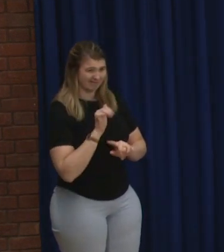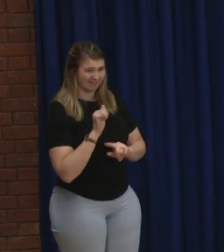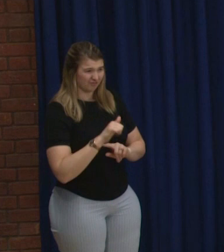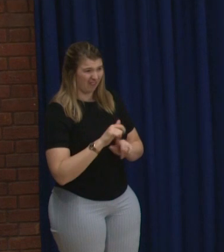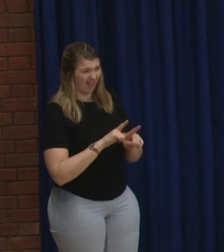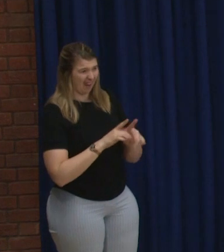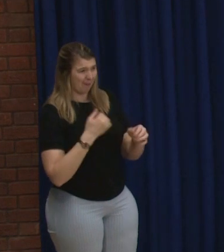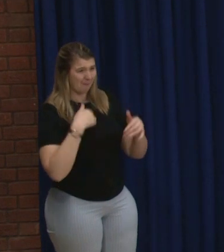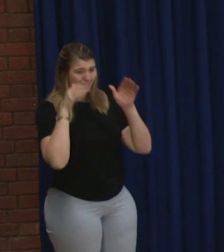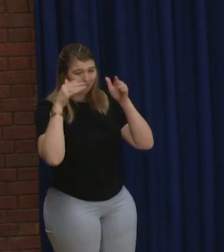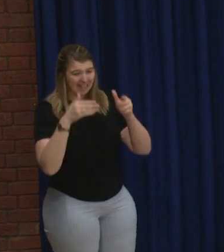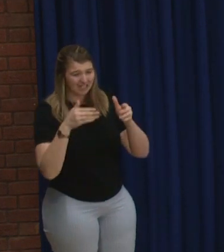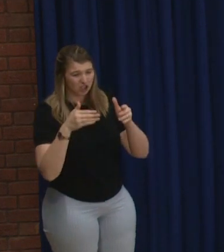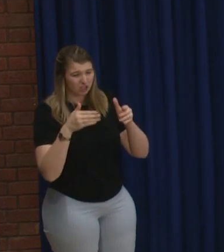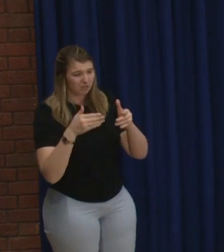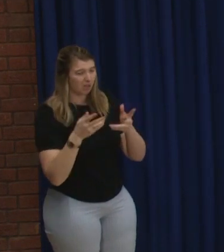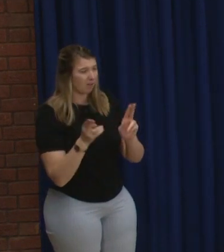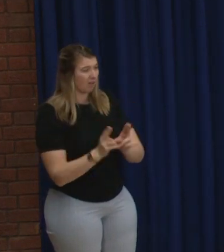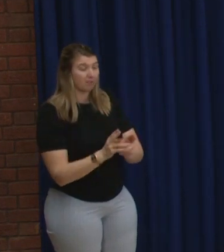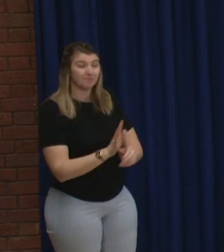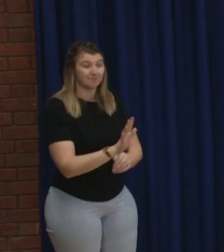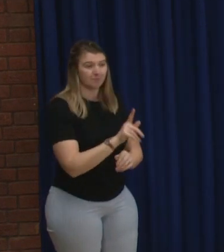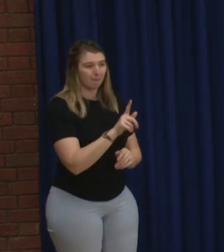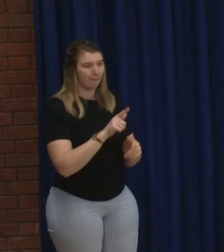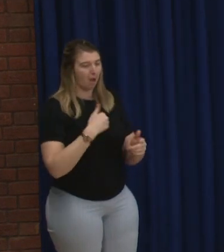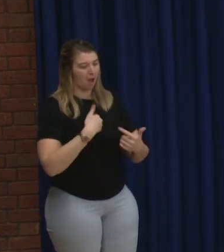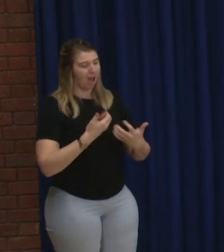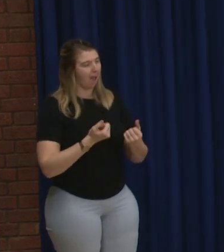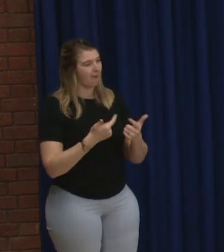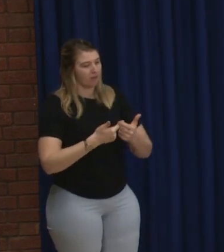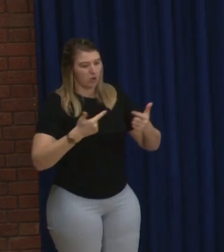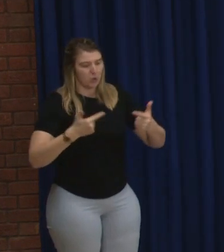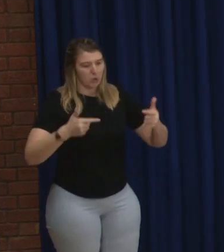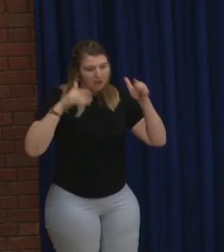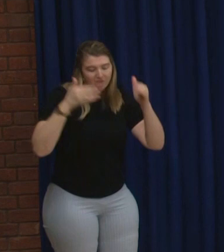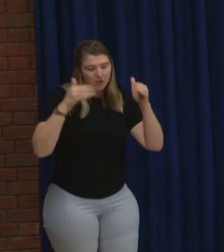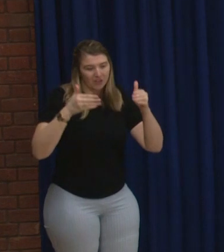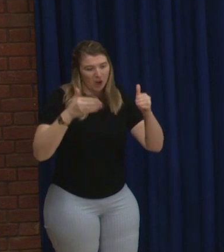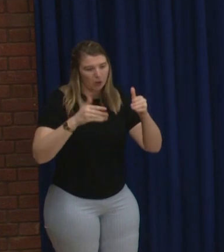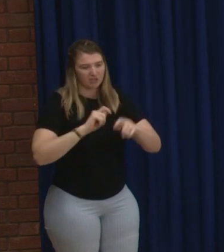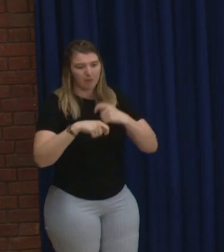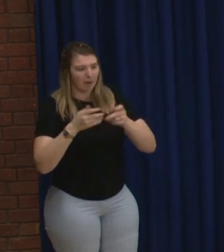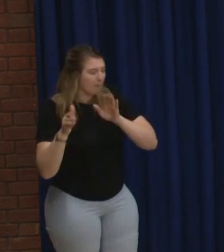of attention? Not really, more like the hyper focus shifted, it's all in the same area. The